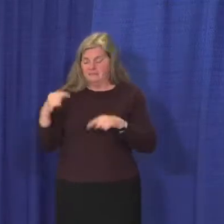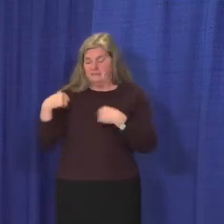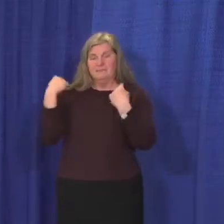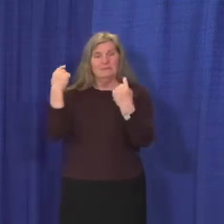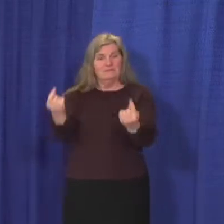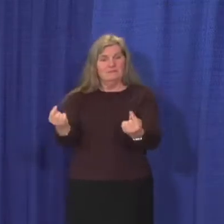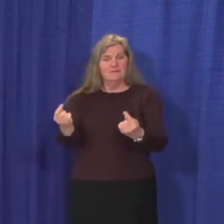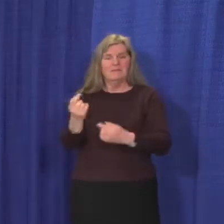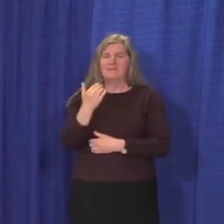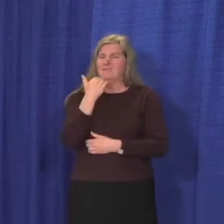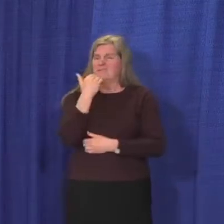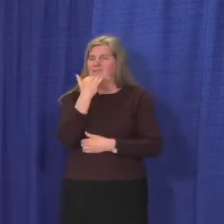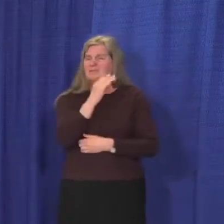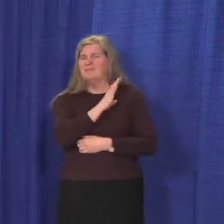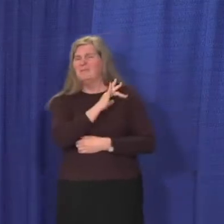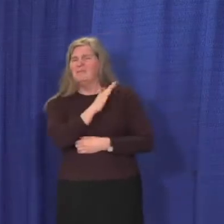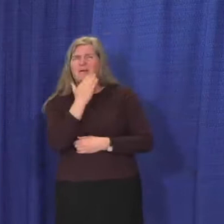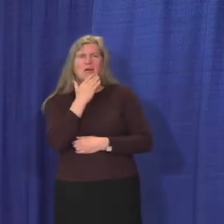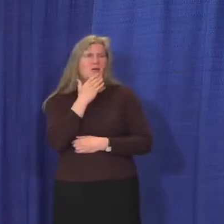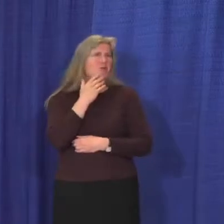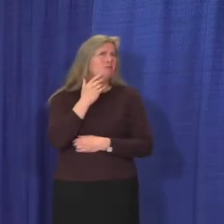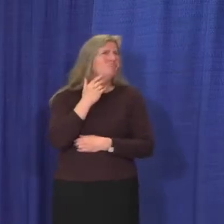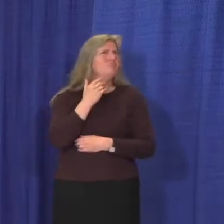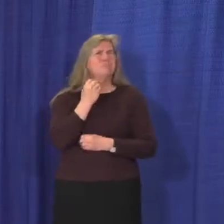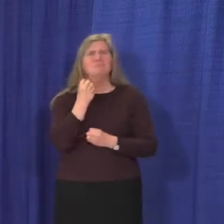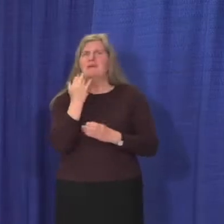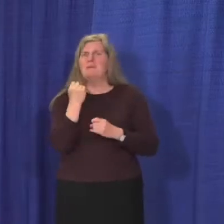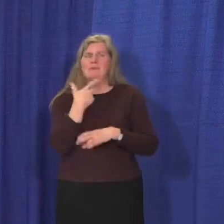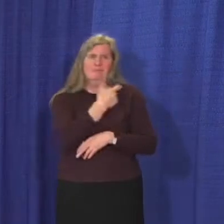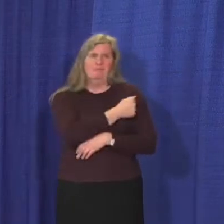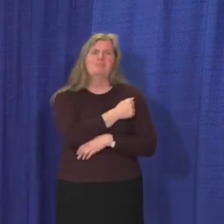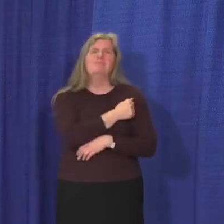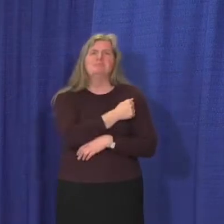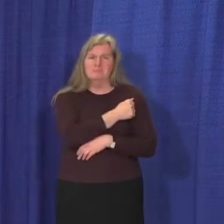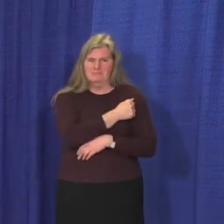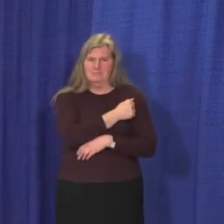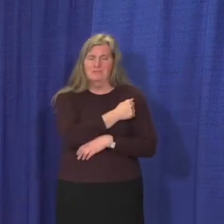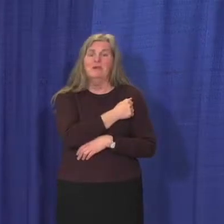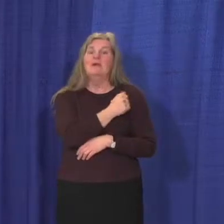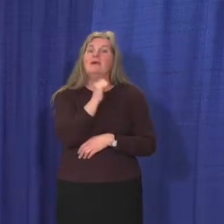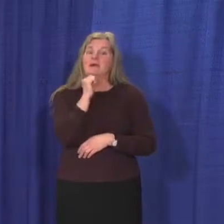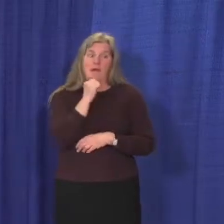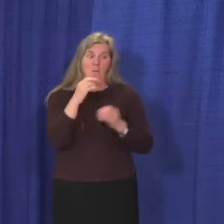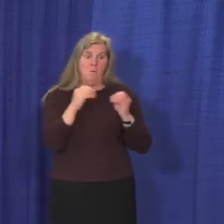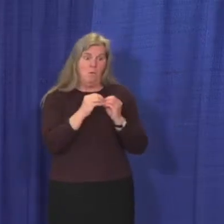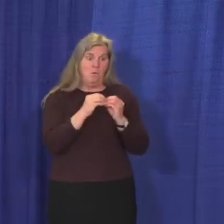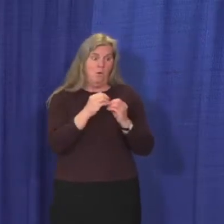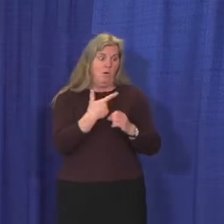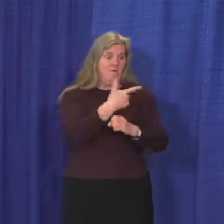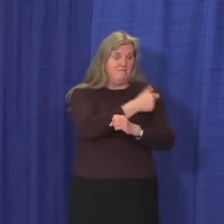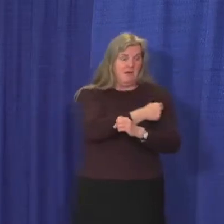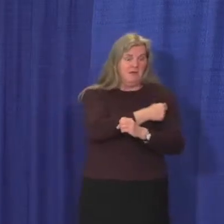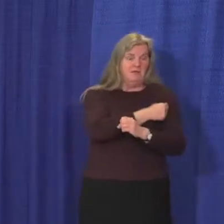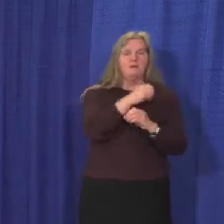shot. The vaccine uptake has been so great and means we are in a position to start lifting